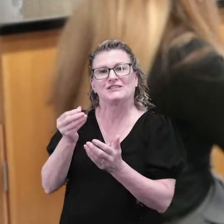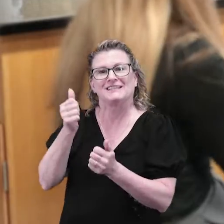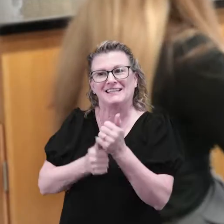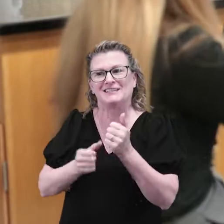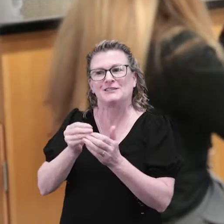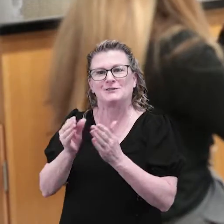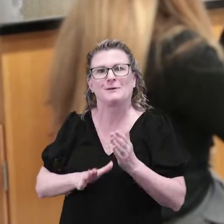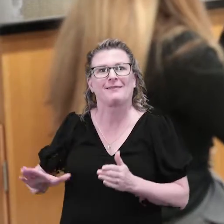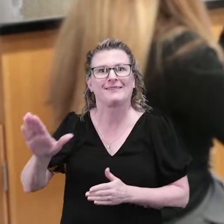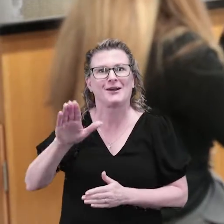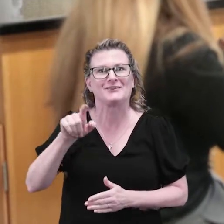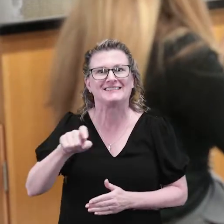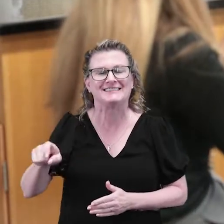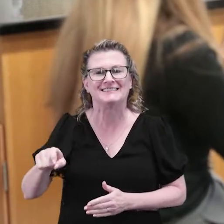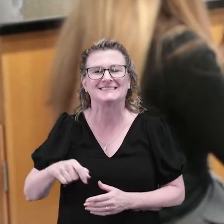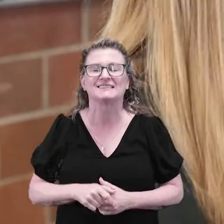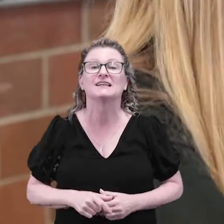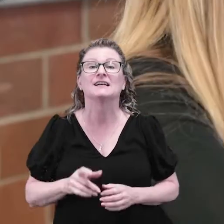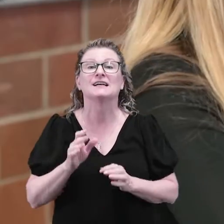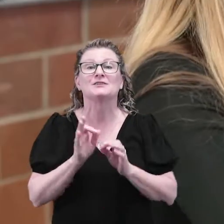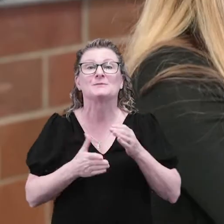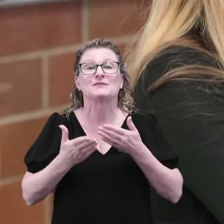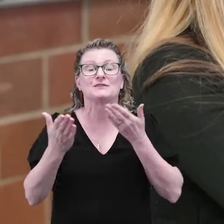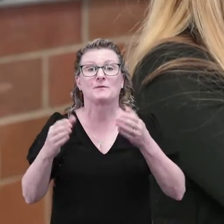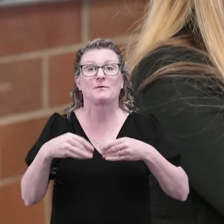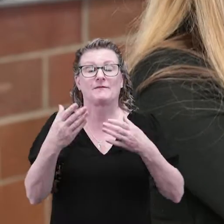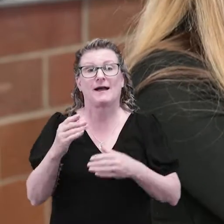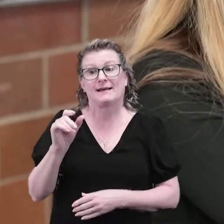each student we serve. Interpreting services are provided